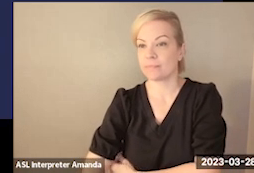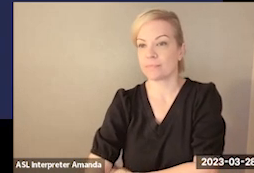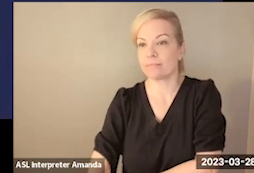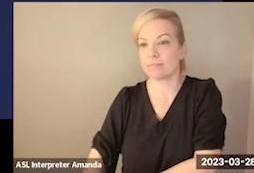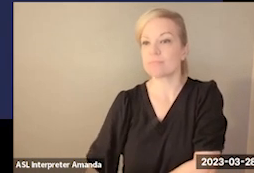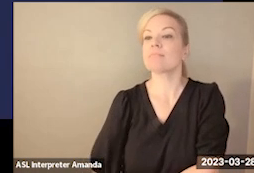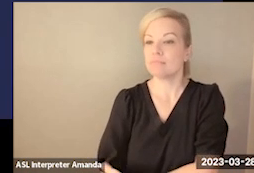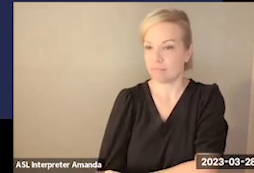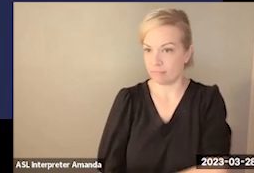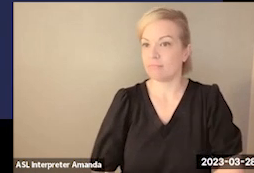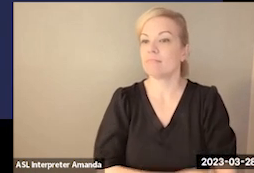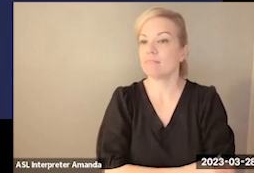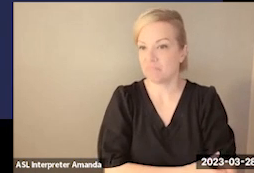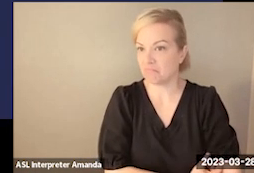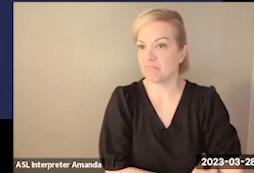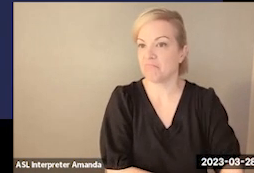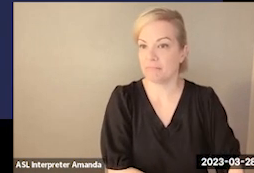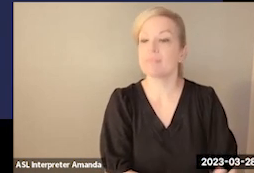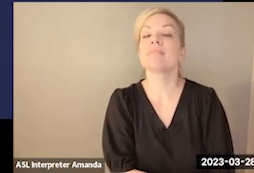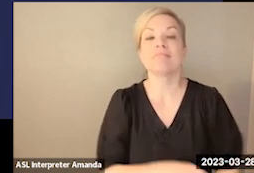Debbie Stine, Science & Technology Policy Academy: Okay. also, Ruby.